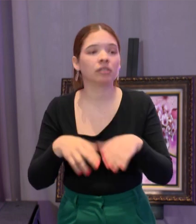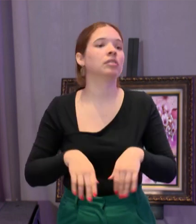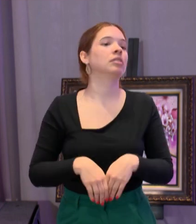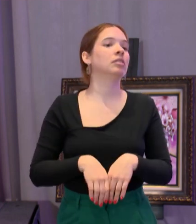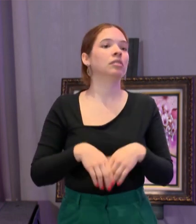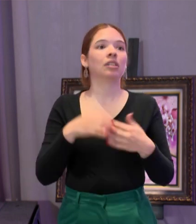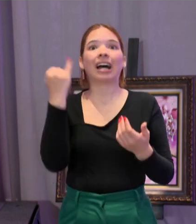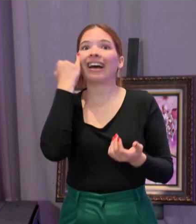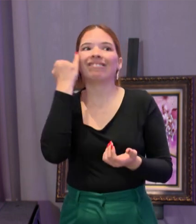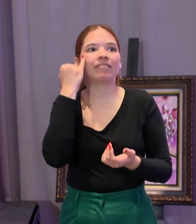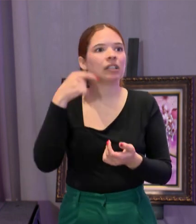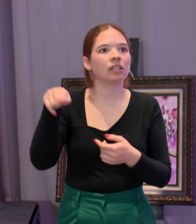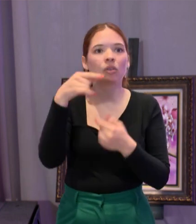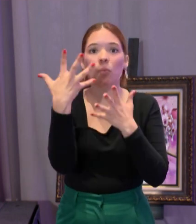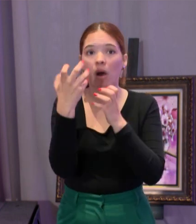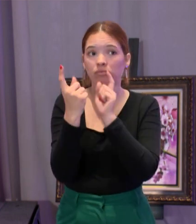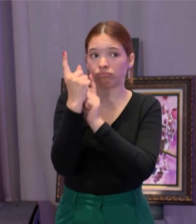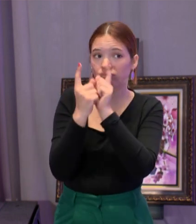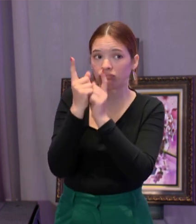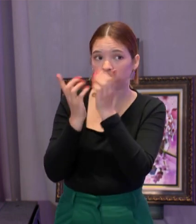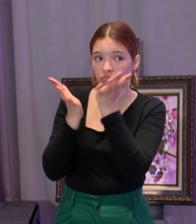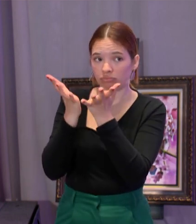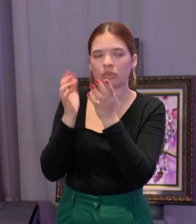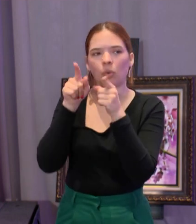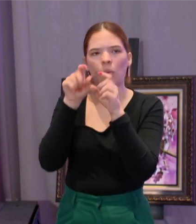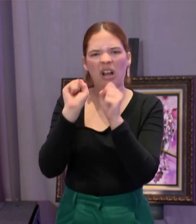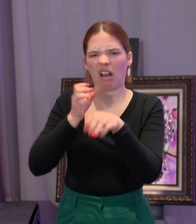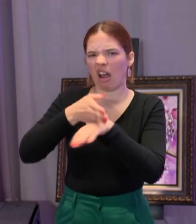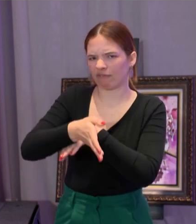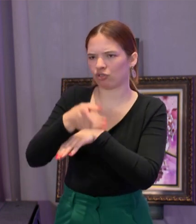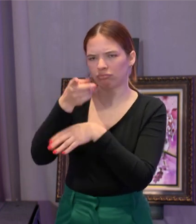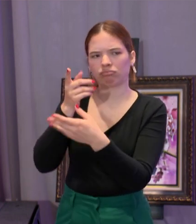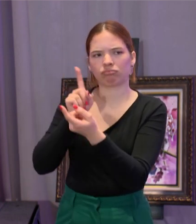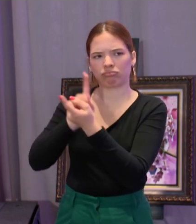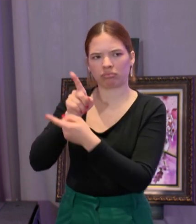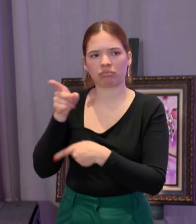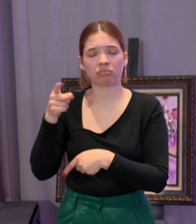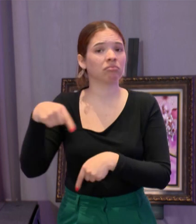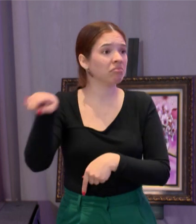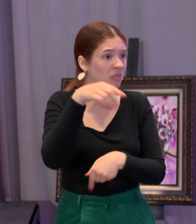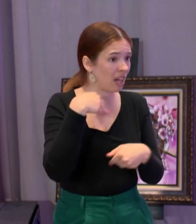QUESTIONS AFTERWARDS THEY'RE AVAILABLE FOR ONE-ON-ONE CONVERSATIONS. BUT ANYBODY HAVE ANY QUESTIONS? WELL GOOD.